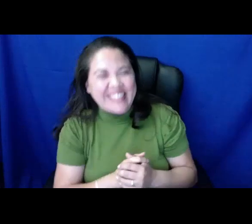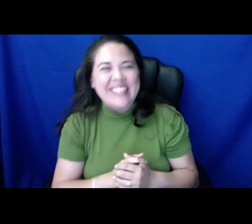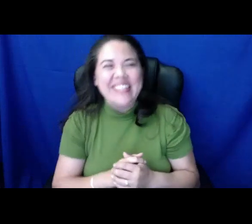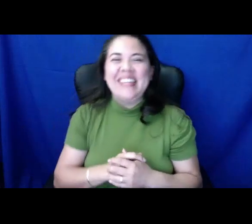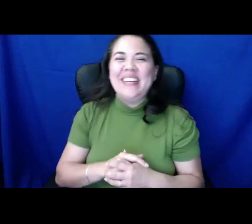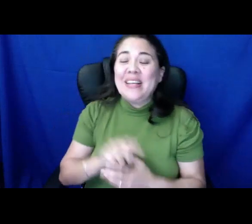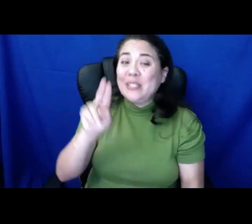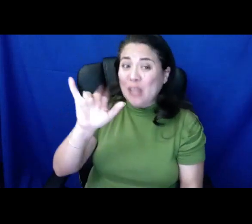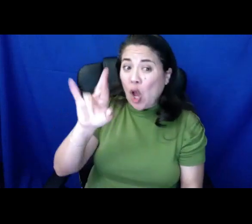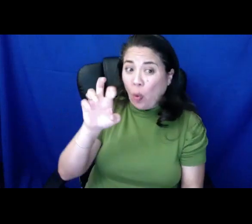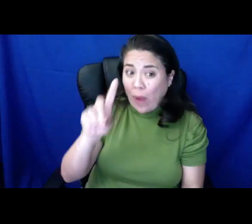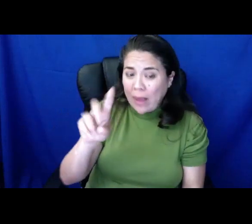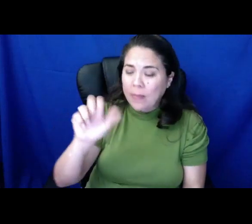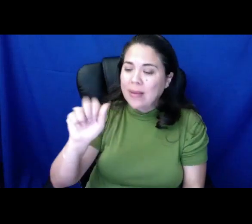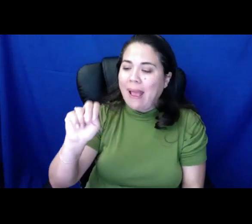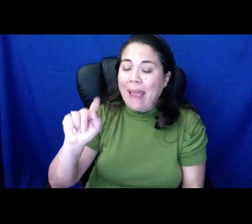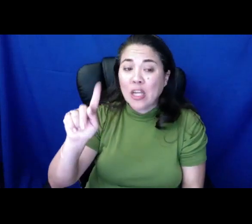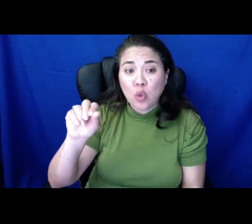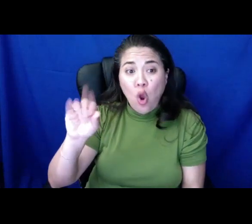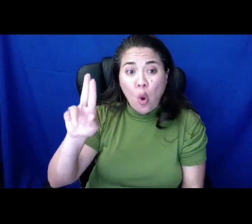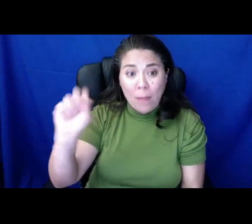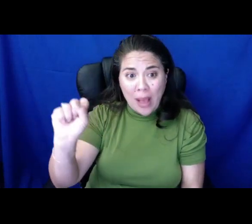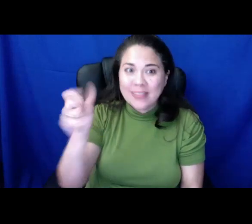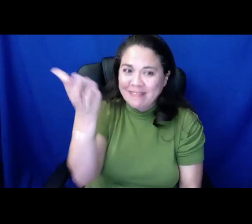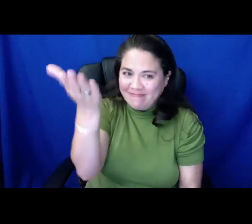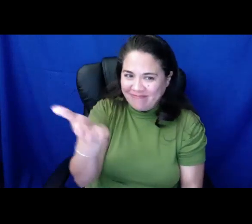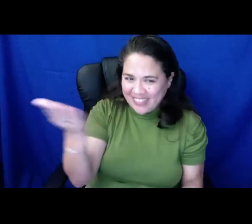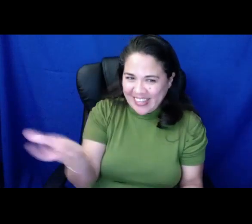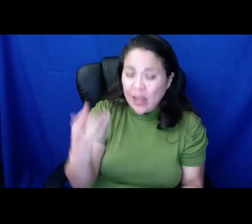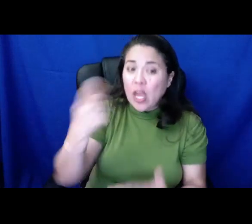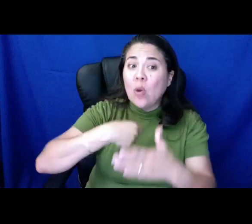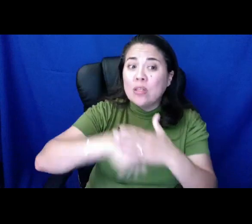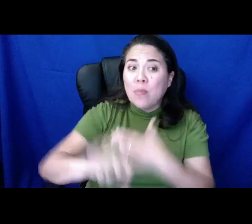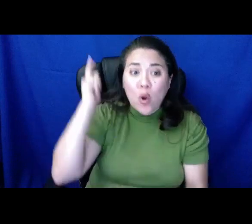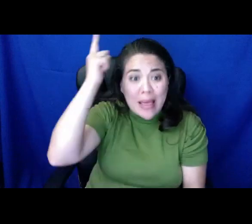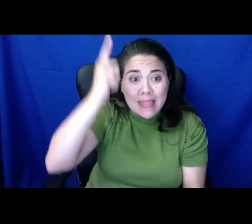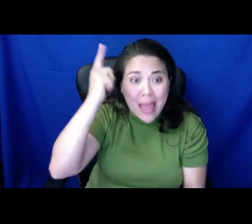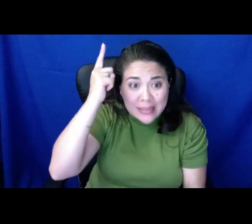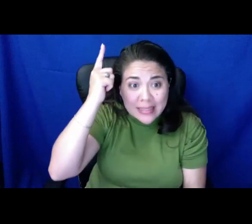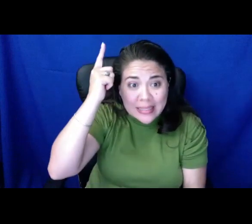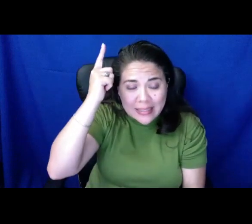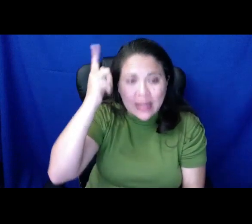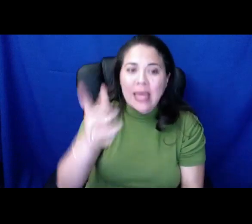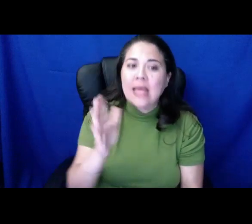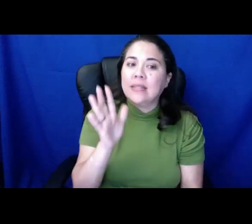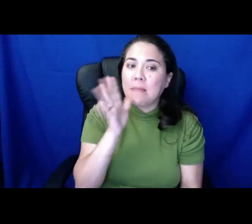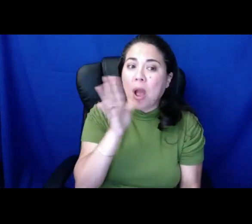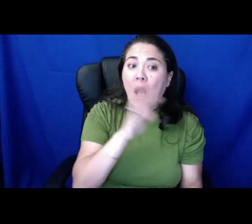Tonya Suther: ramin antrobus who we have a front and Center on the screen was born in London Hackney to an English mother and Jamaican father.